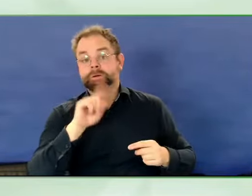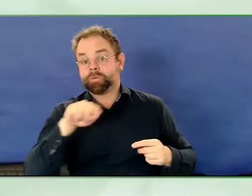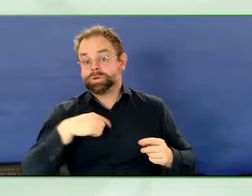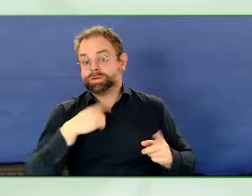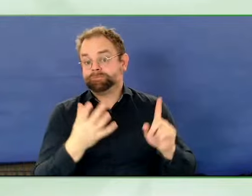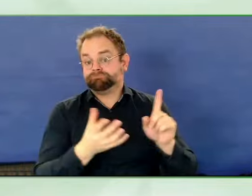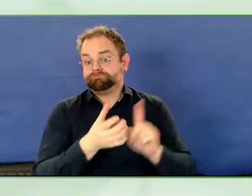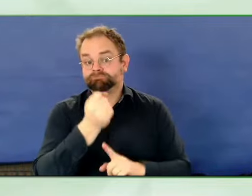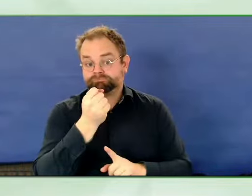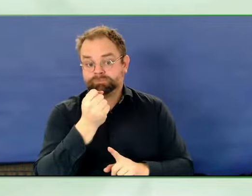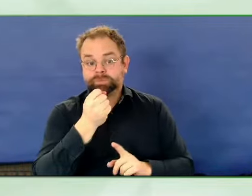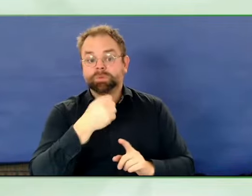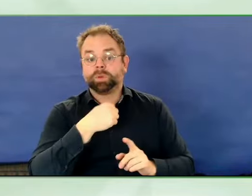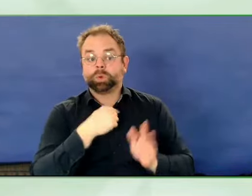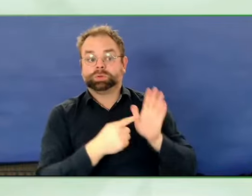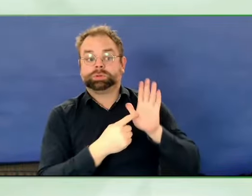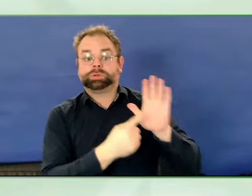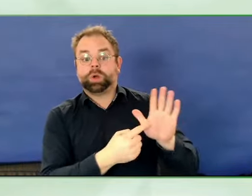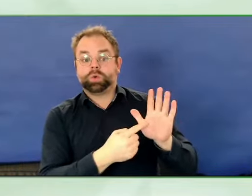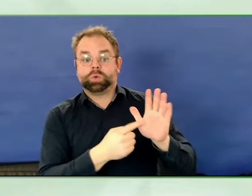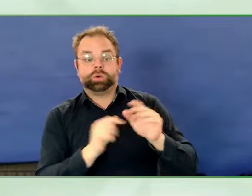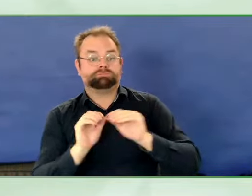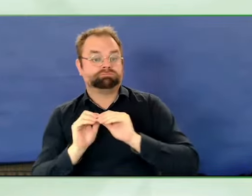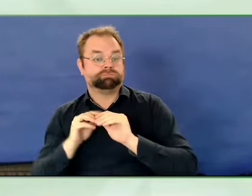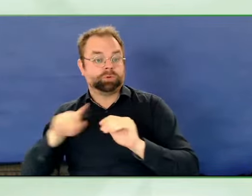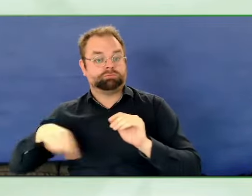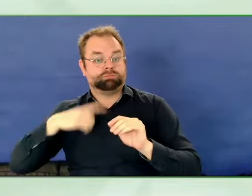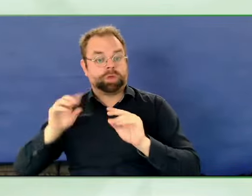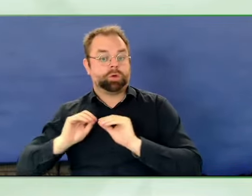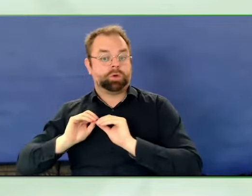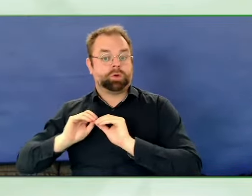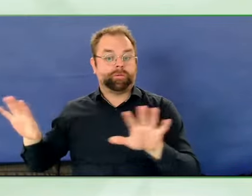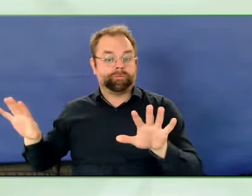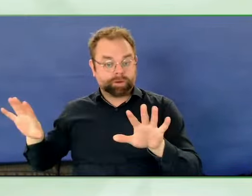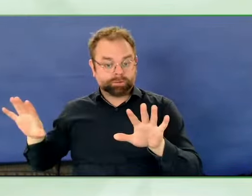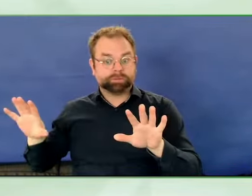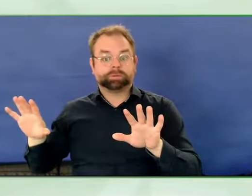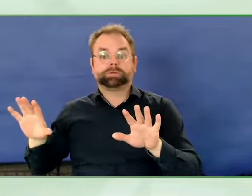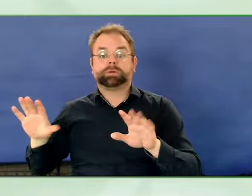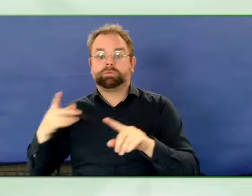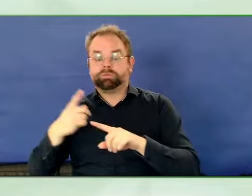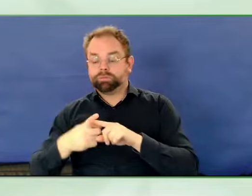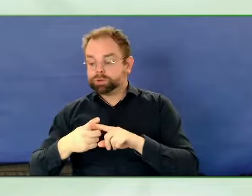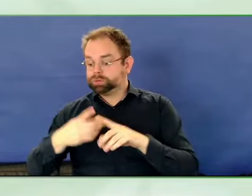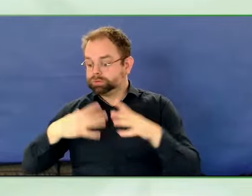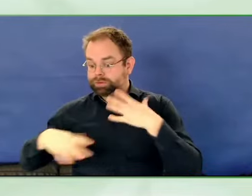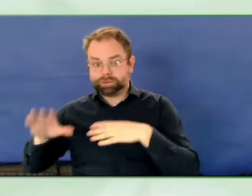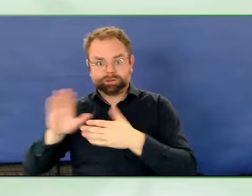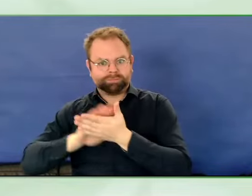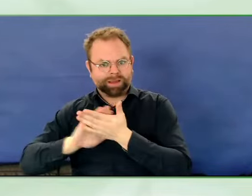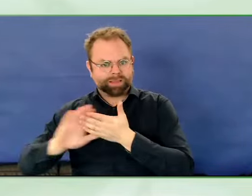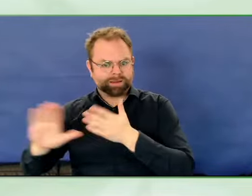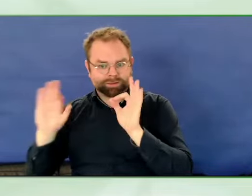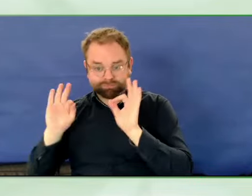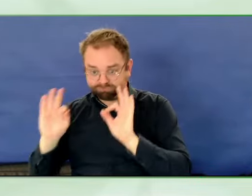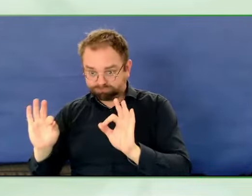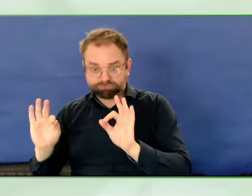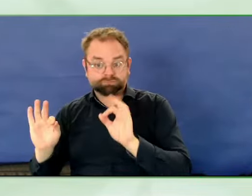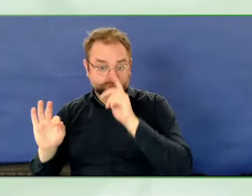Find the one person that can do that for you and let them do their job things that I have